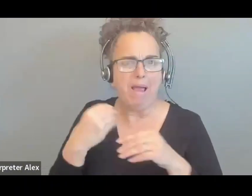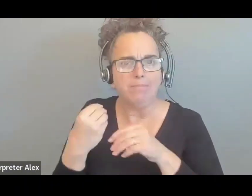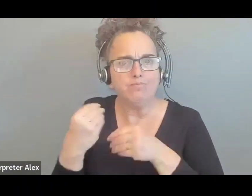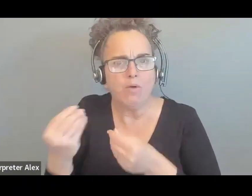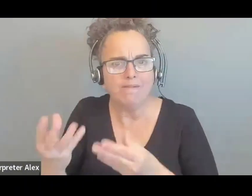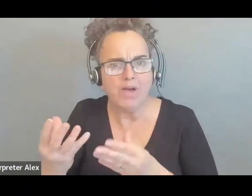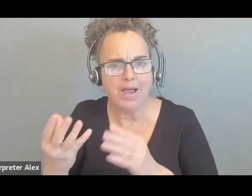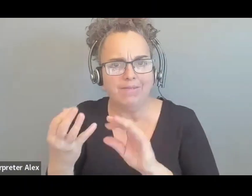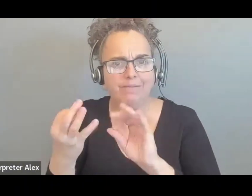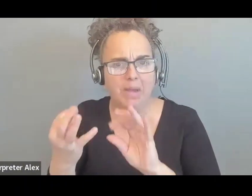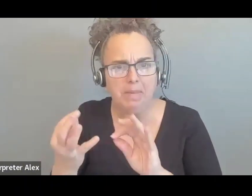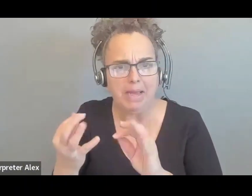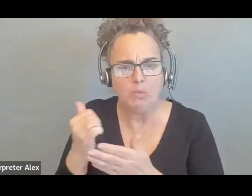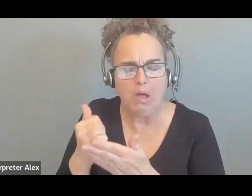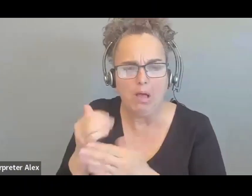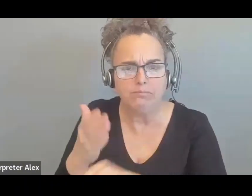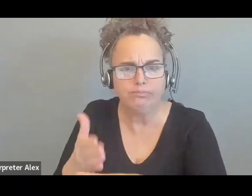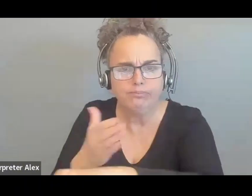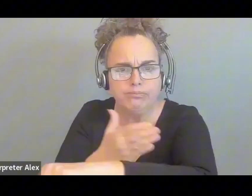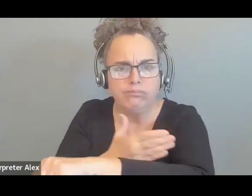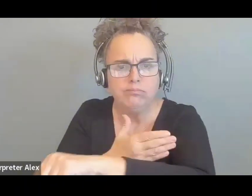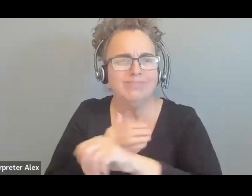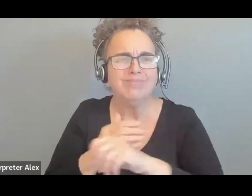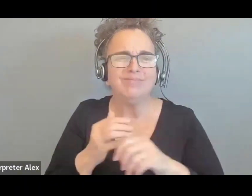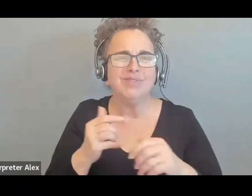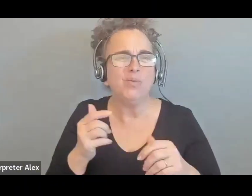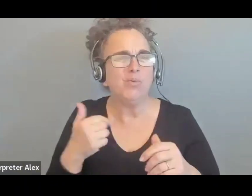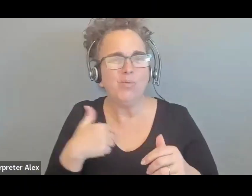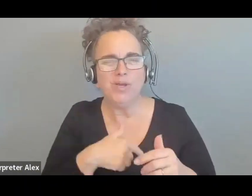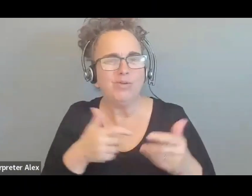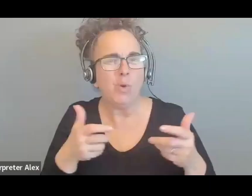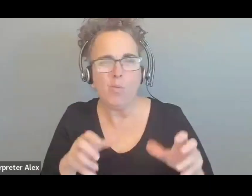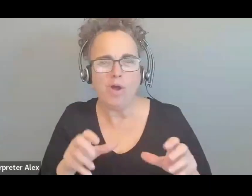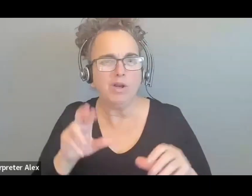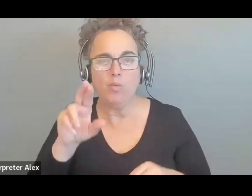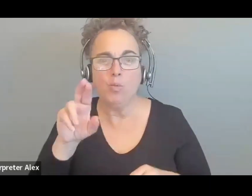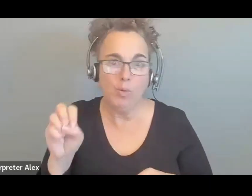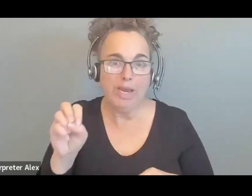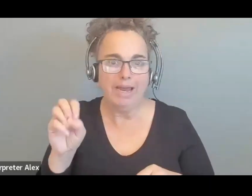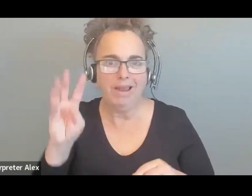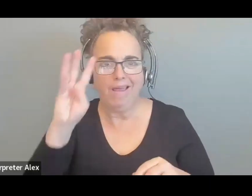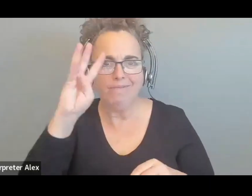that we are actually not just reinventing the wheel over and over and over and over.